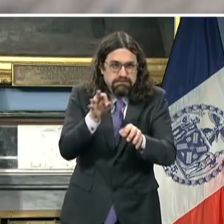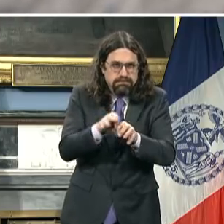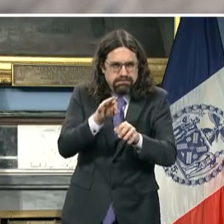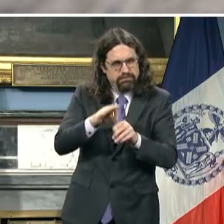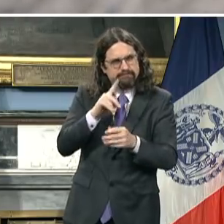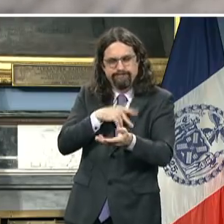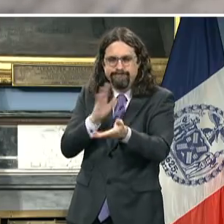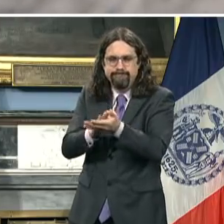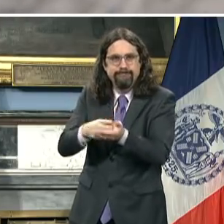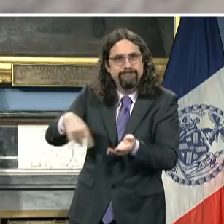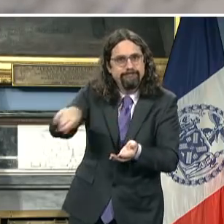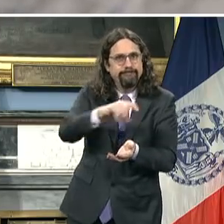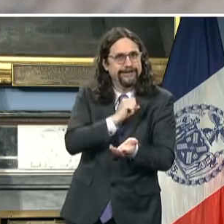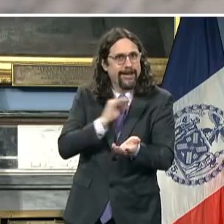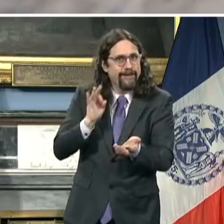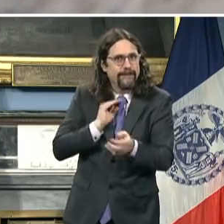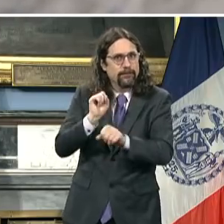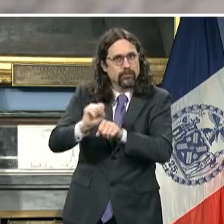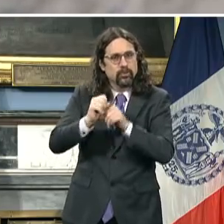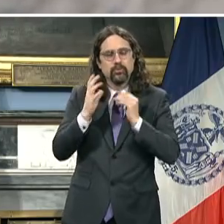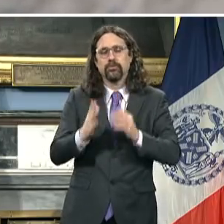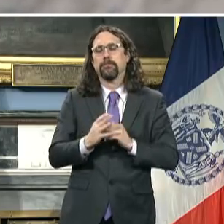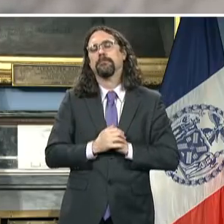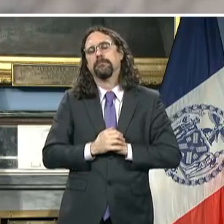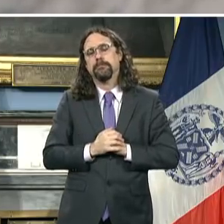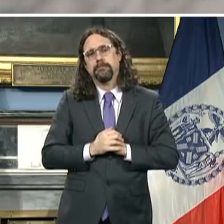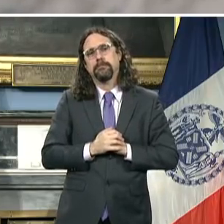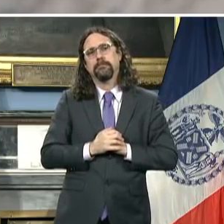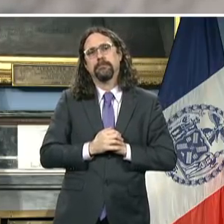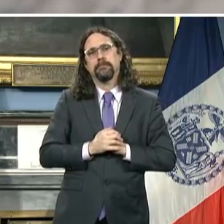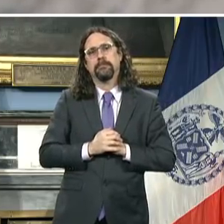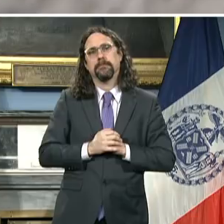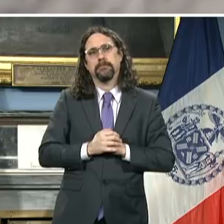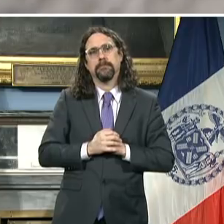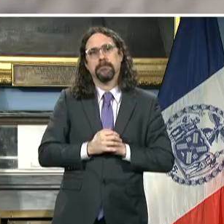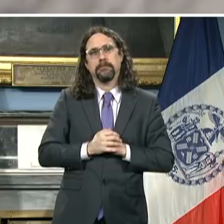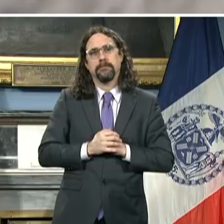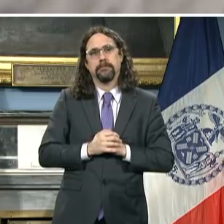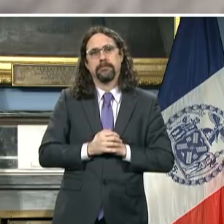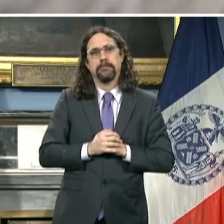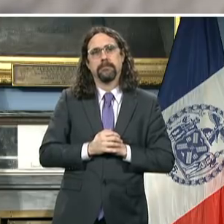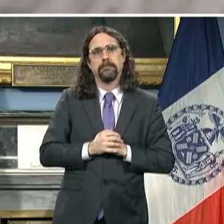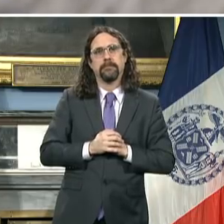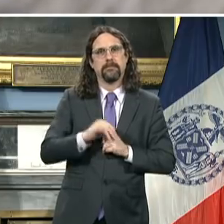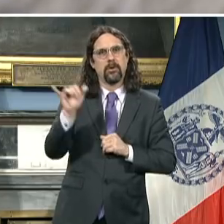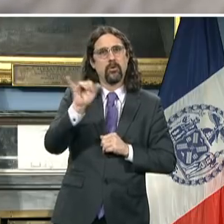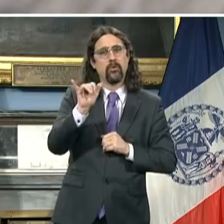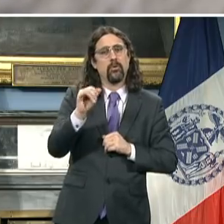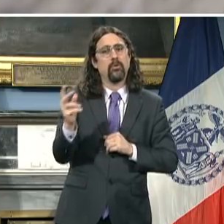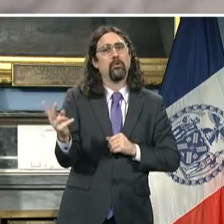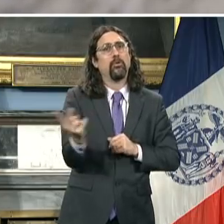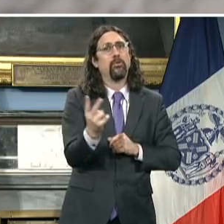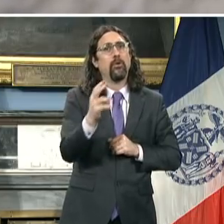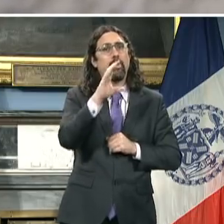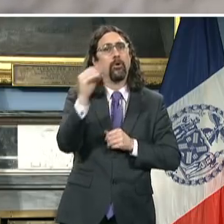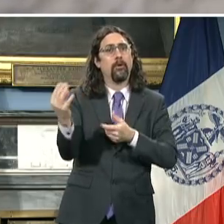ALL THE WORKING PEOPLE WHO ARE MAKING THIS POSSIBLE. AND EXTRAORDINARY THANKS TO THE LEADERS WHO HAD THIS VISION AND